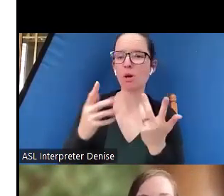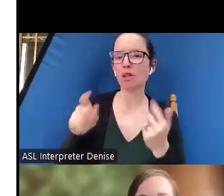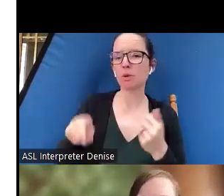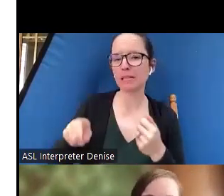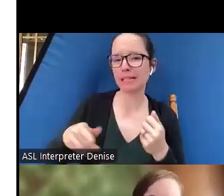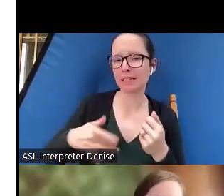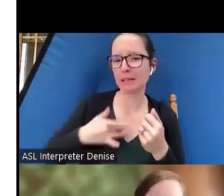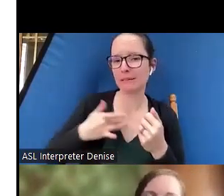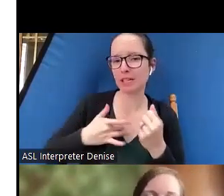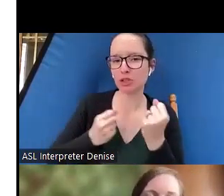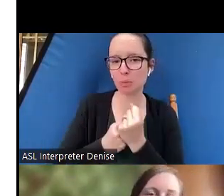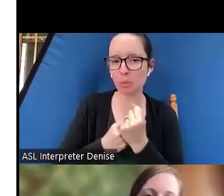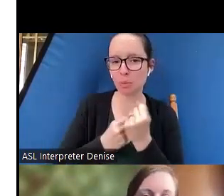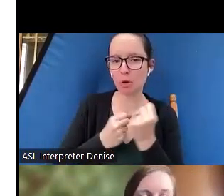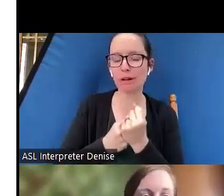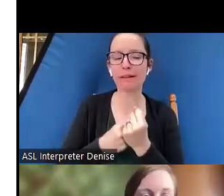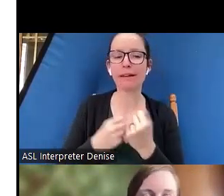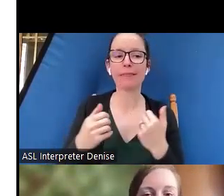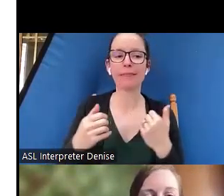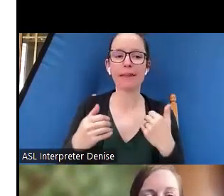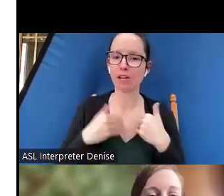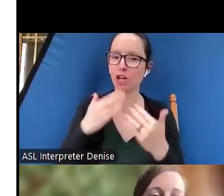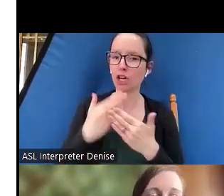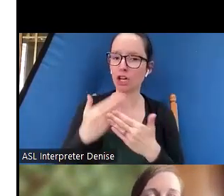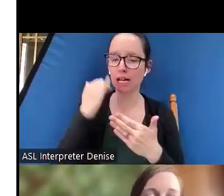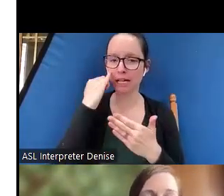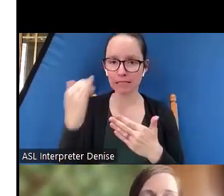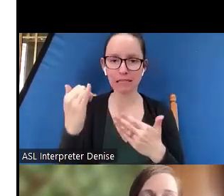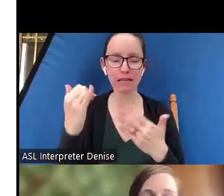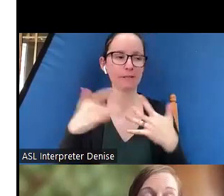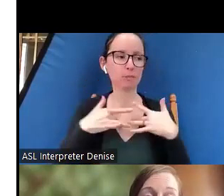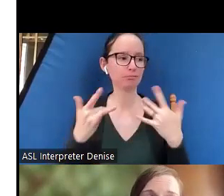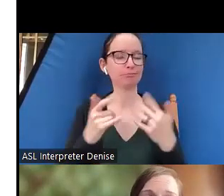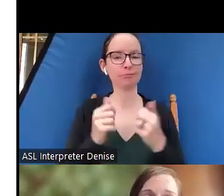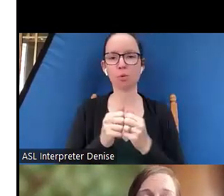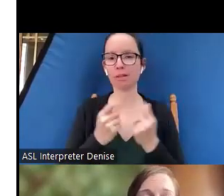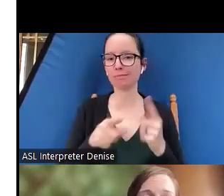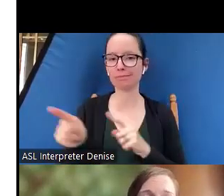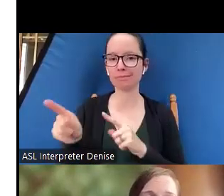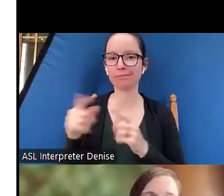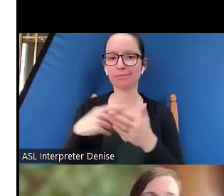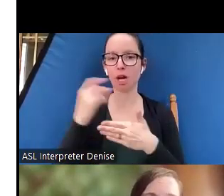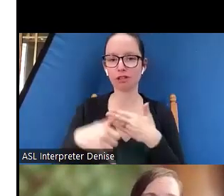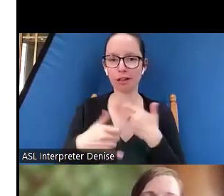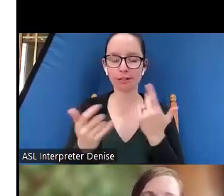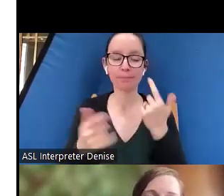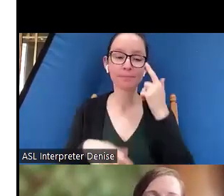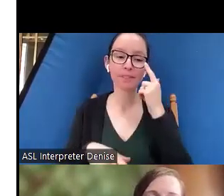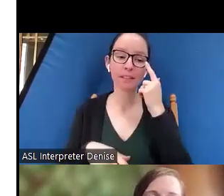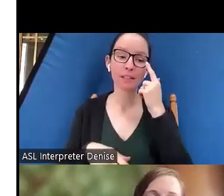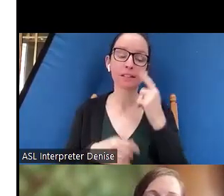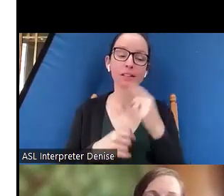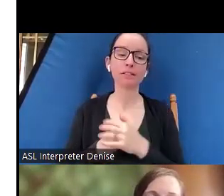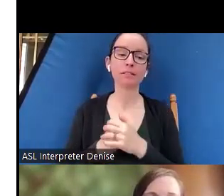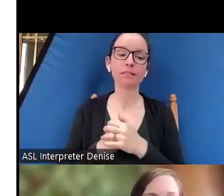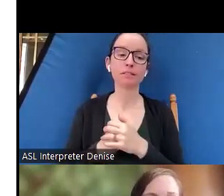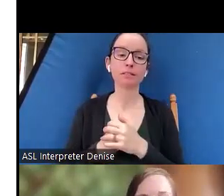like they have a good sense of what's happening in a given project. And some teams we saw were really making this kind of